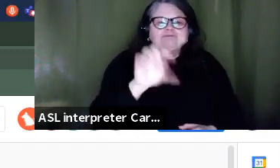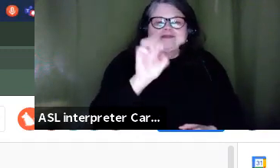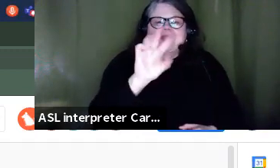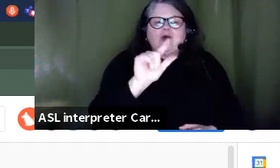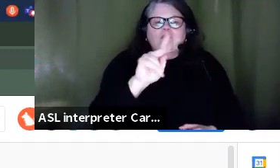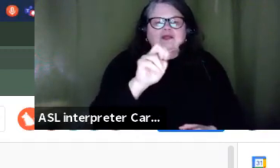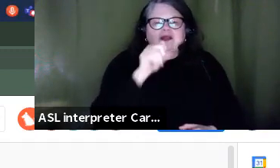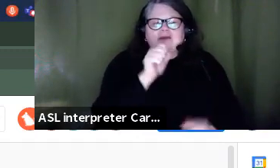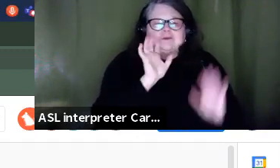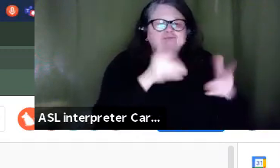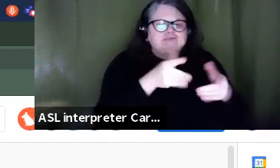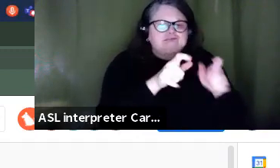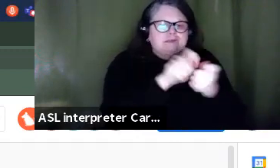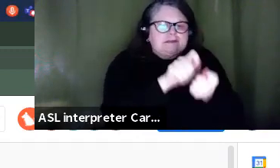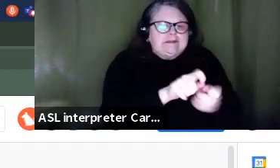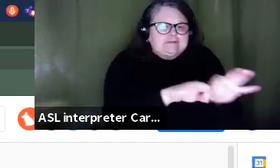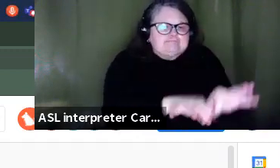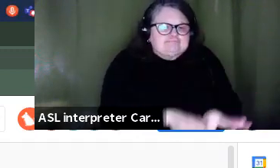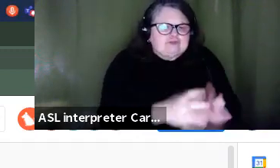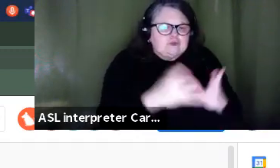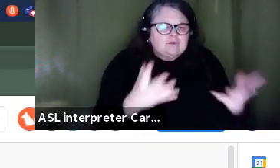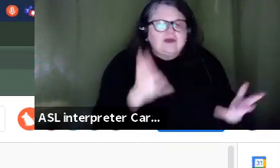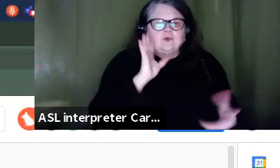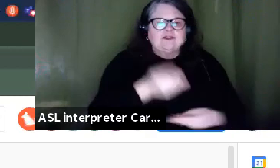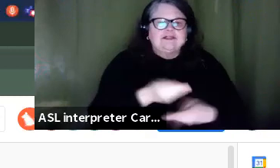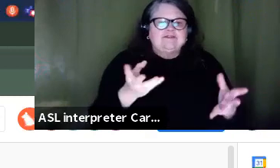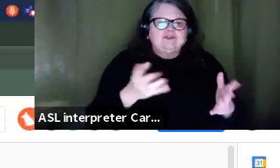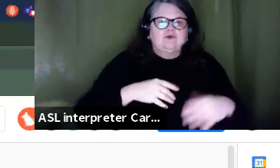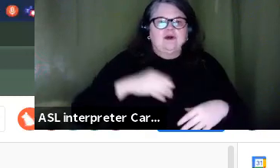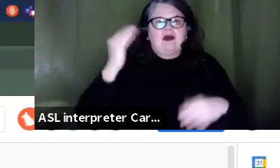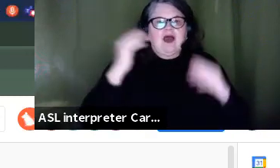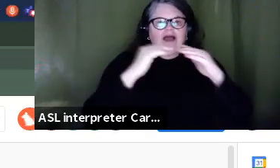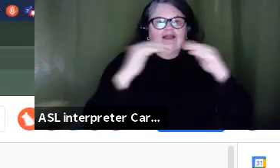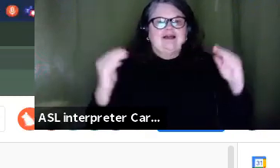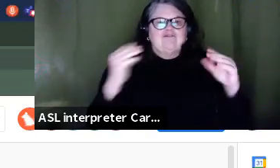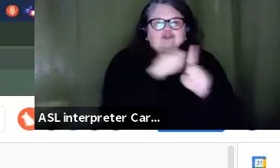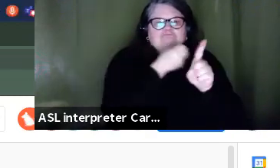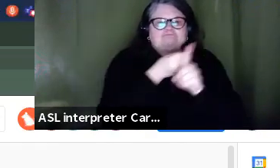updates as we see them appropriate. But the major outlines here I'm not going to spend a lot of time in the